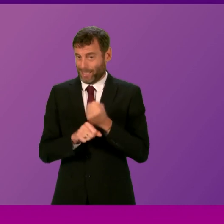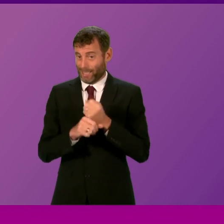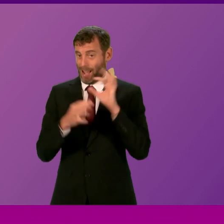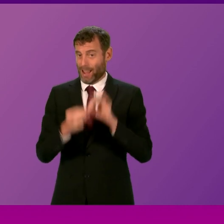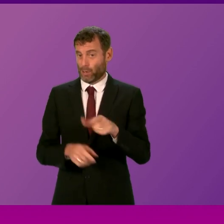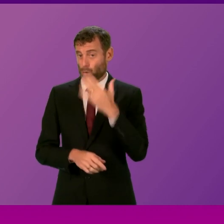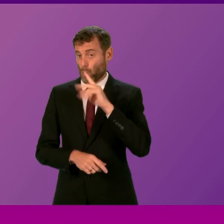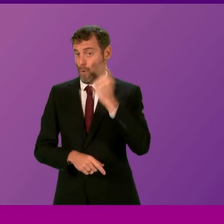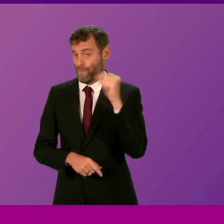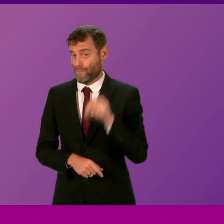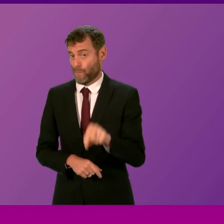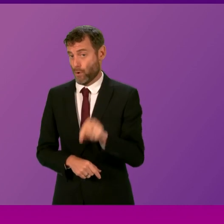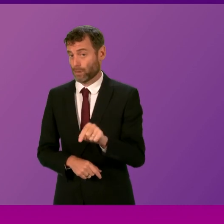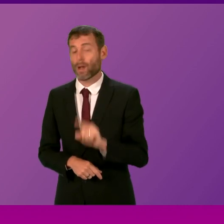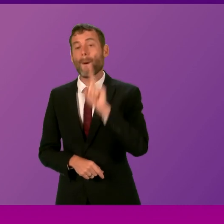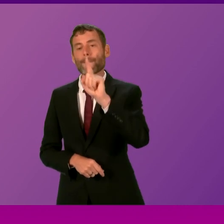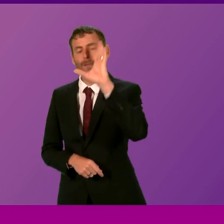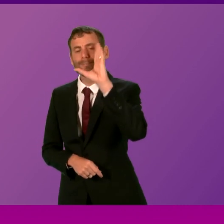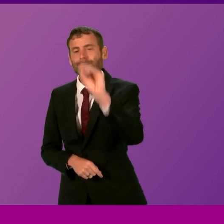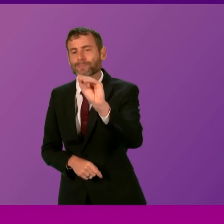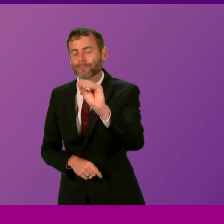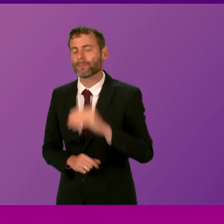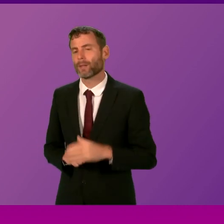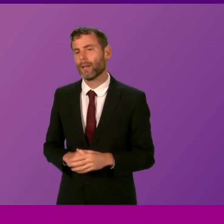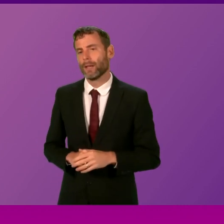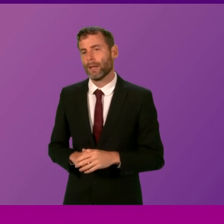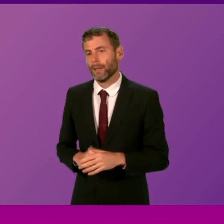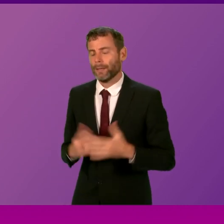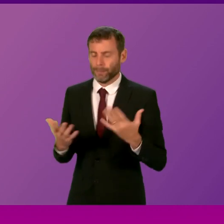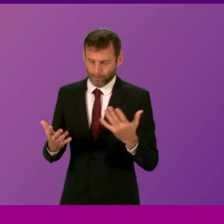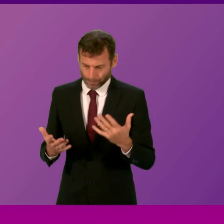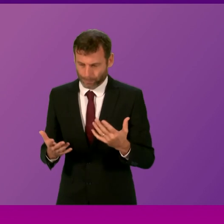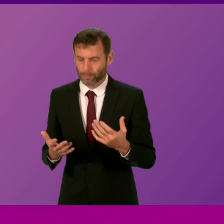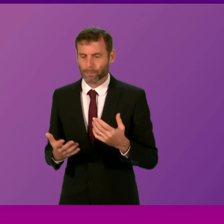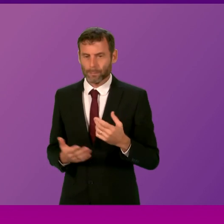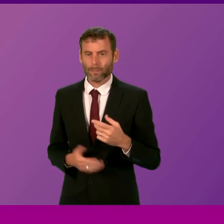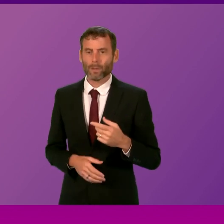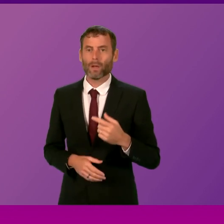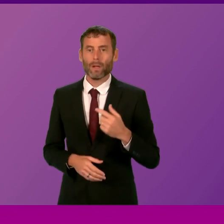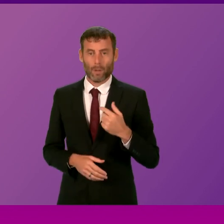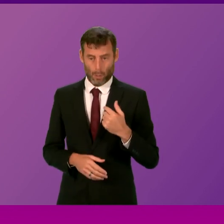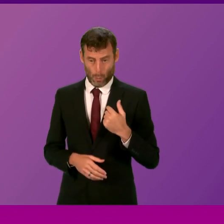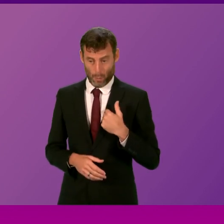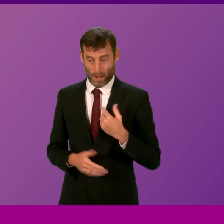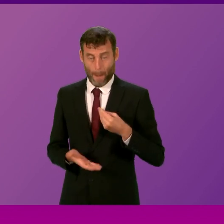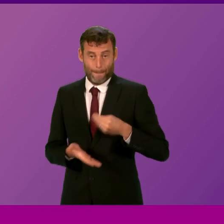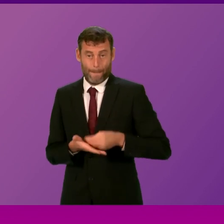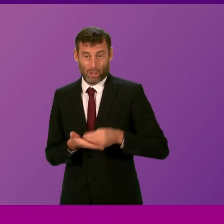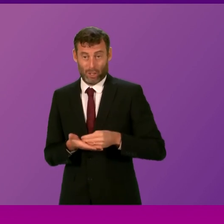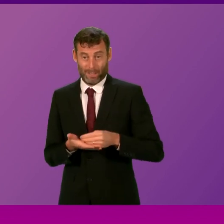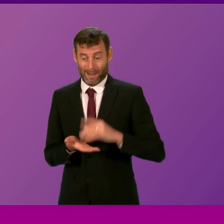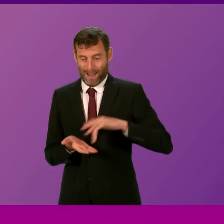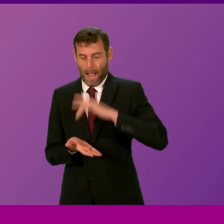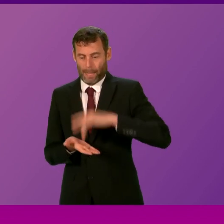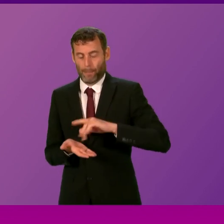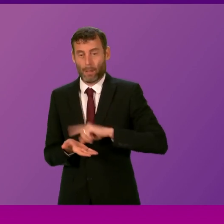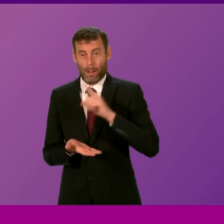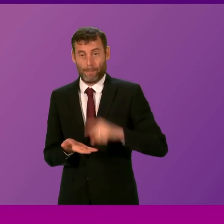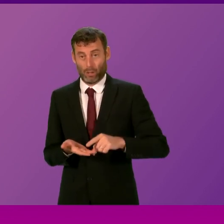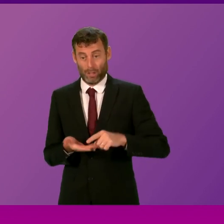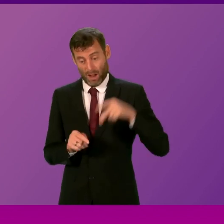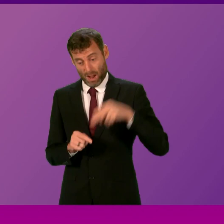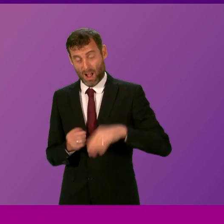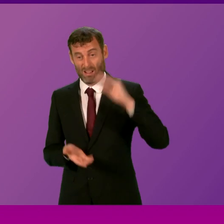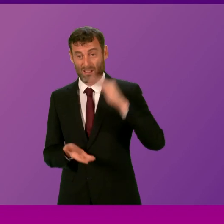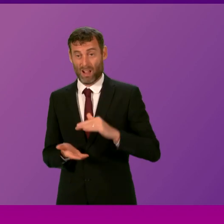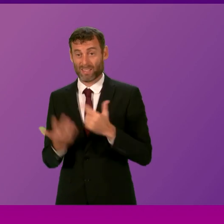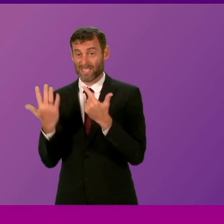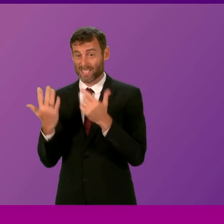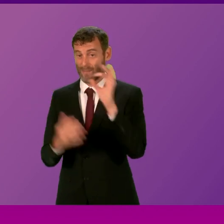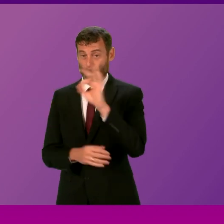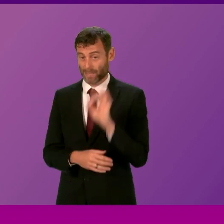Finally, our cut to capital budgets, which will be a cut of 6.7 per cent—nearly 7 per